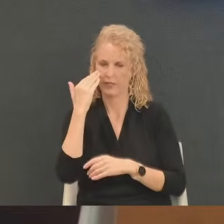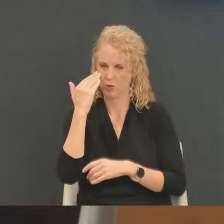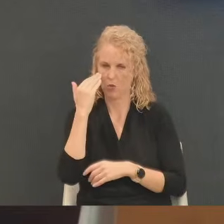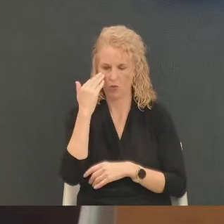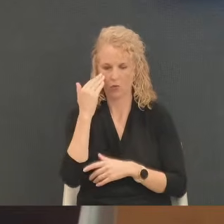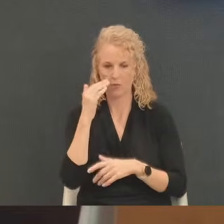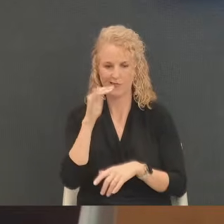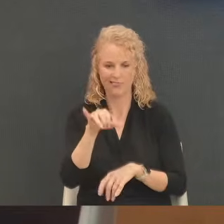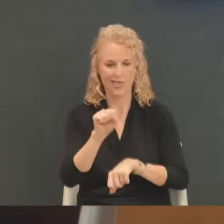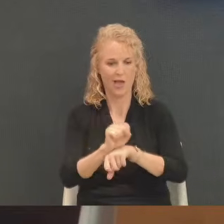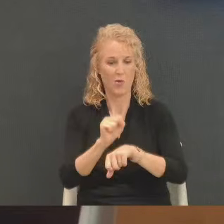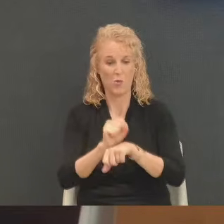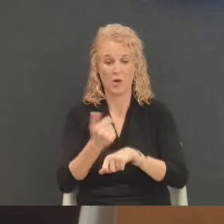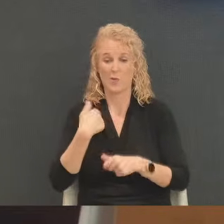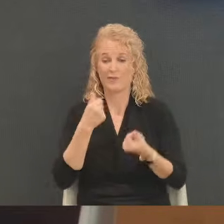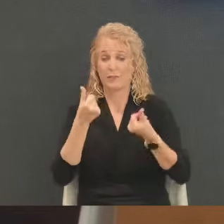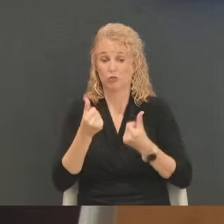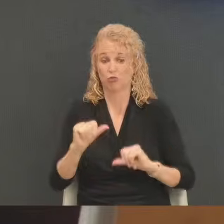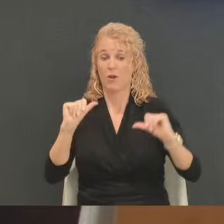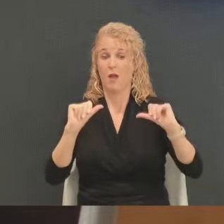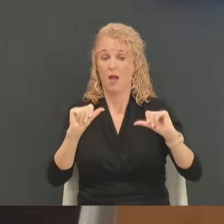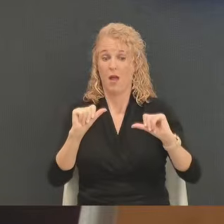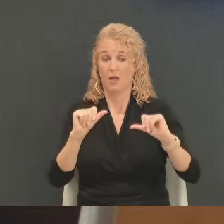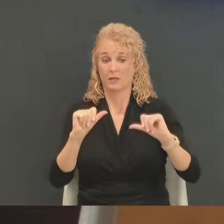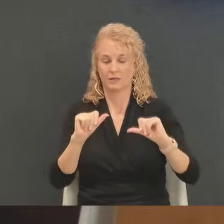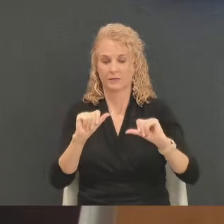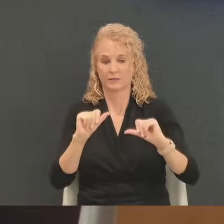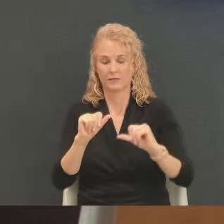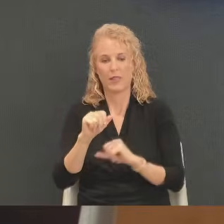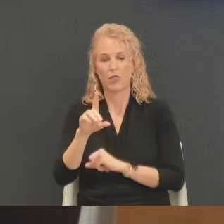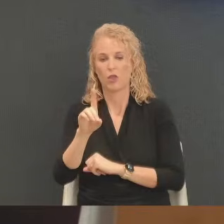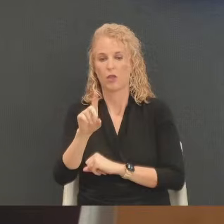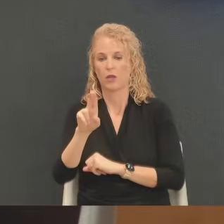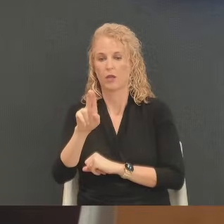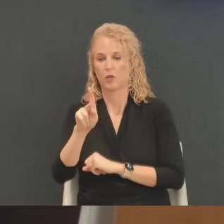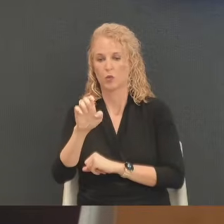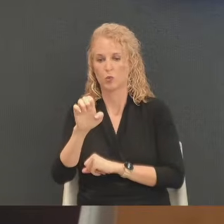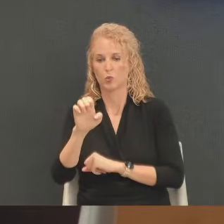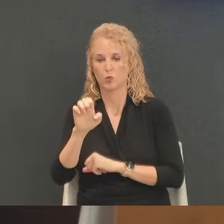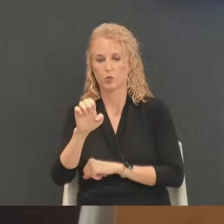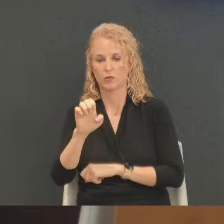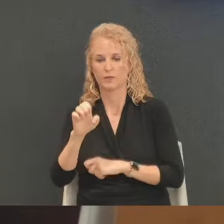had been done there by Duke that had resulted in failure of the road and there was some